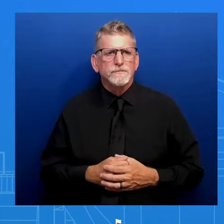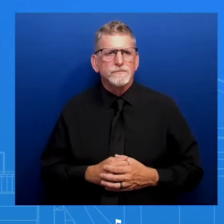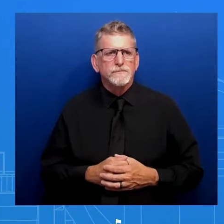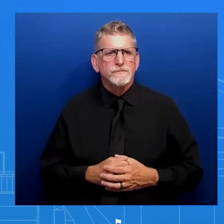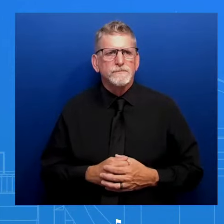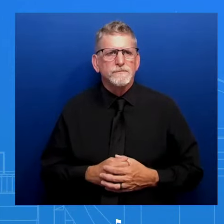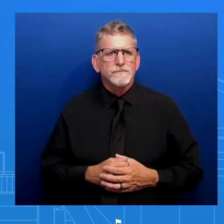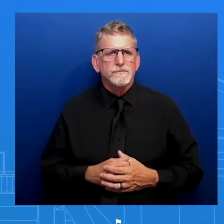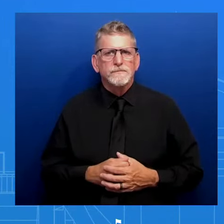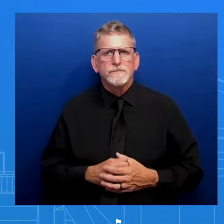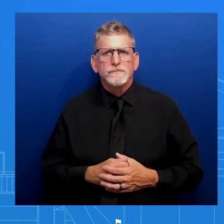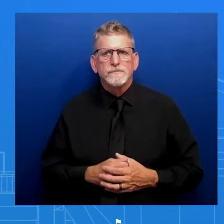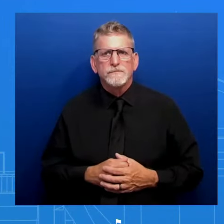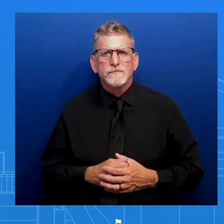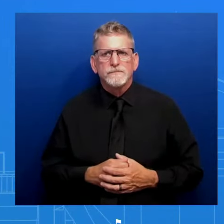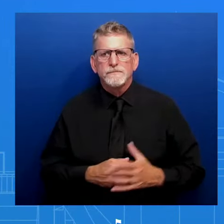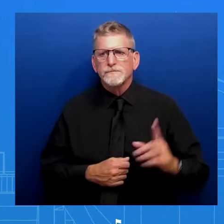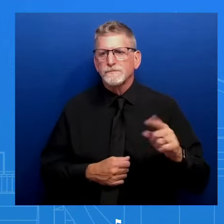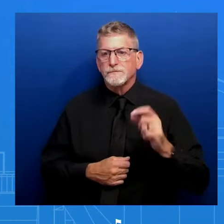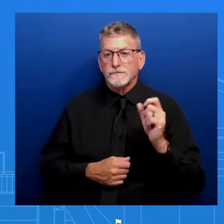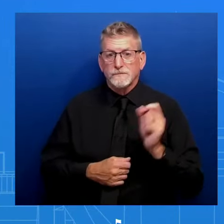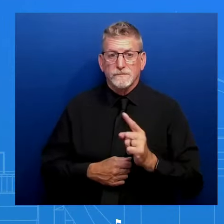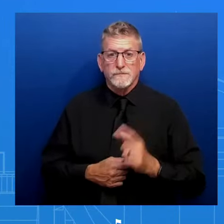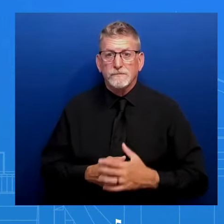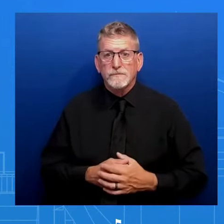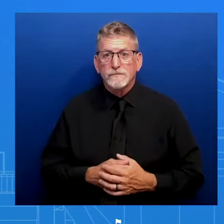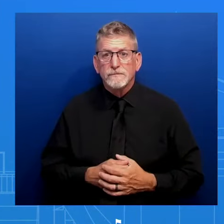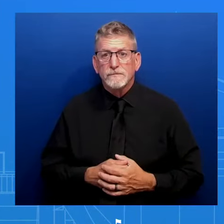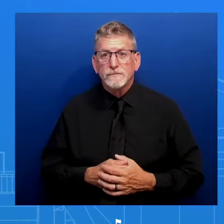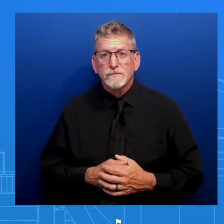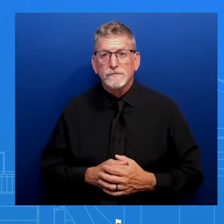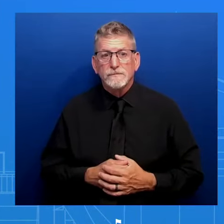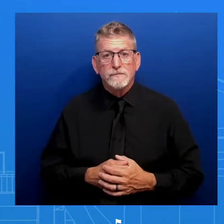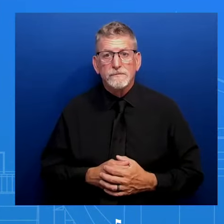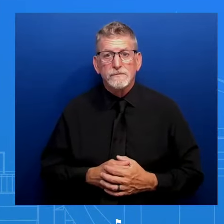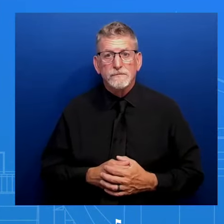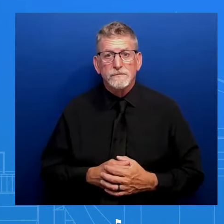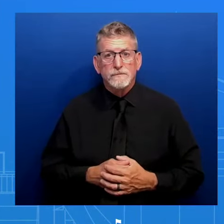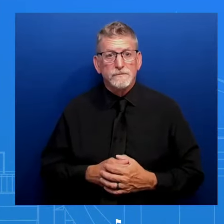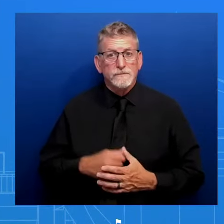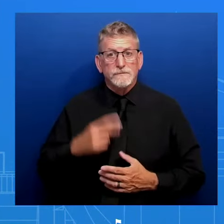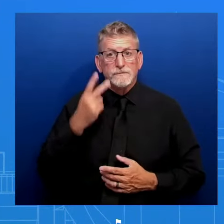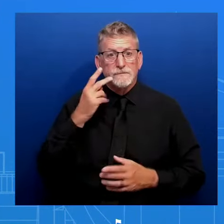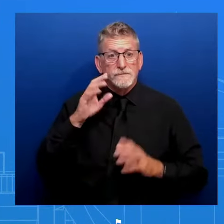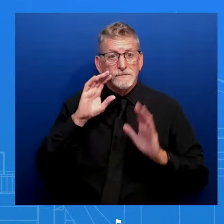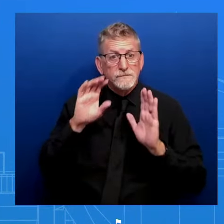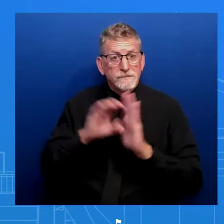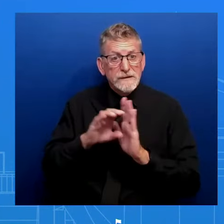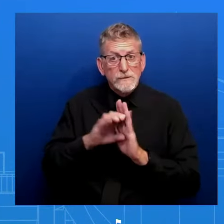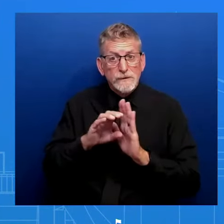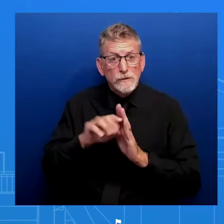do you know if the administration has seen the images of the bombed-out Transfiguration Cathedral in Ukraine?